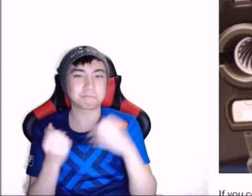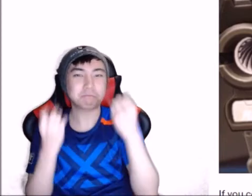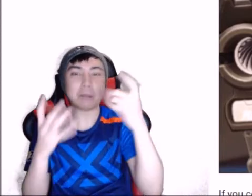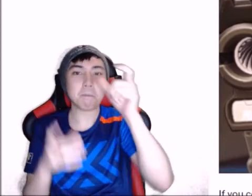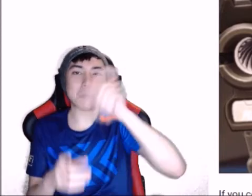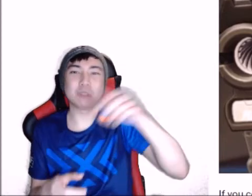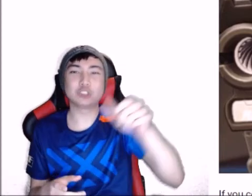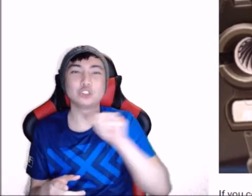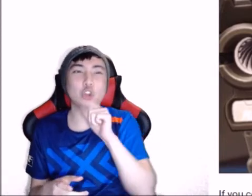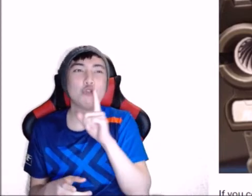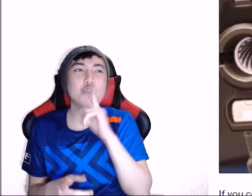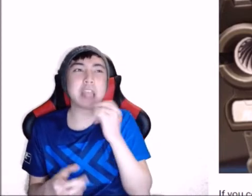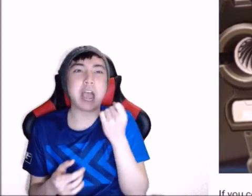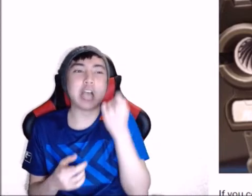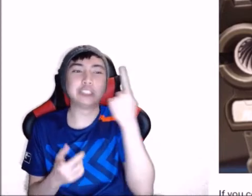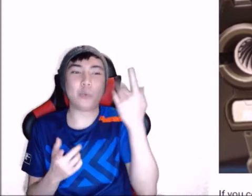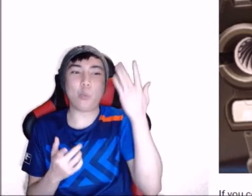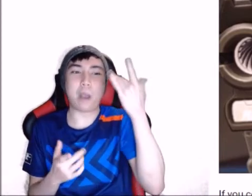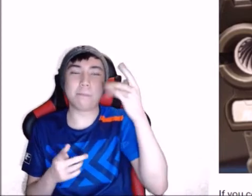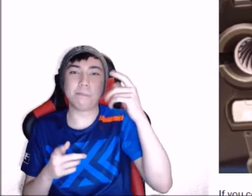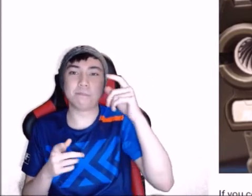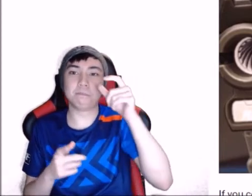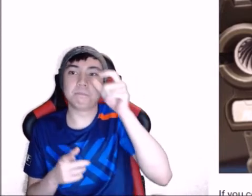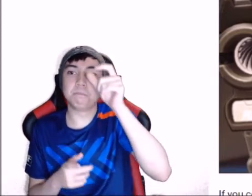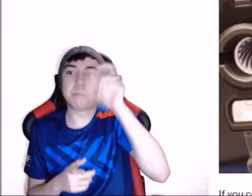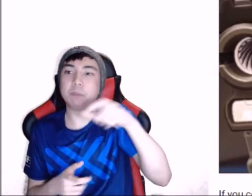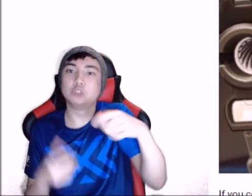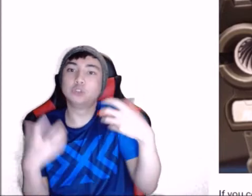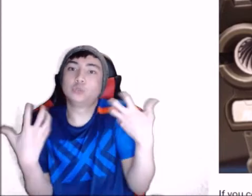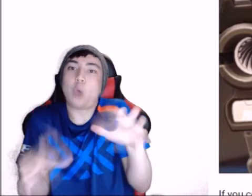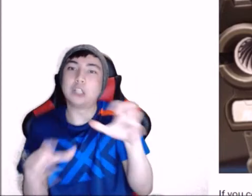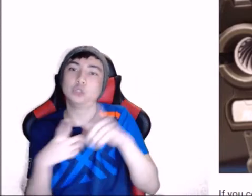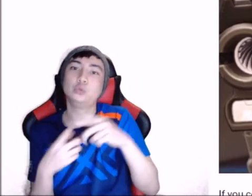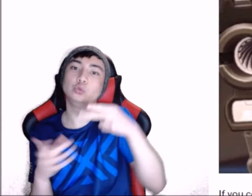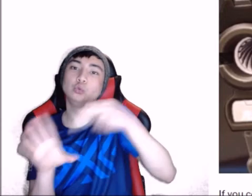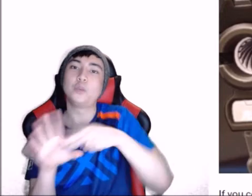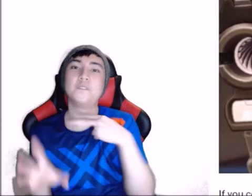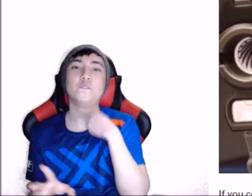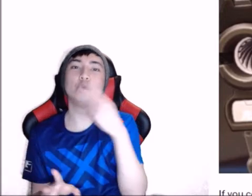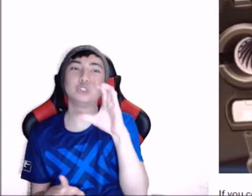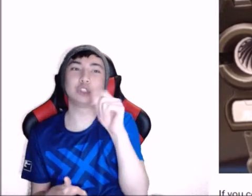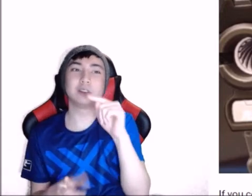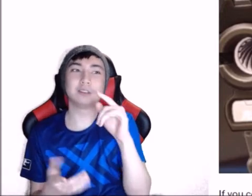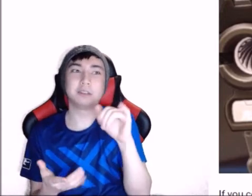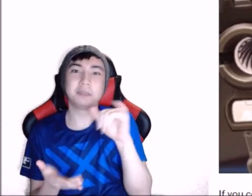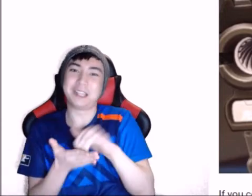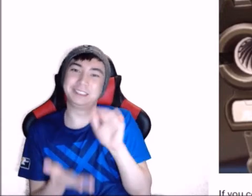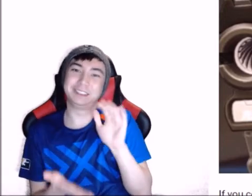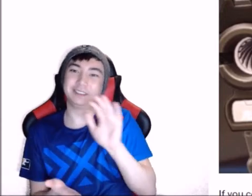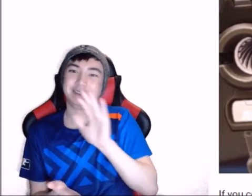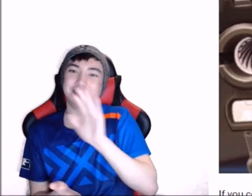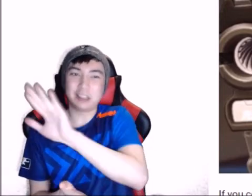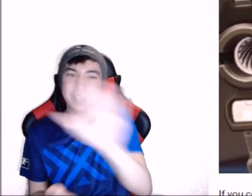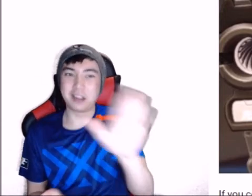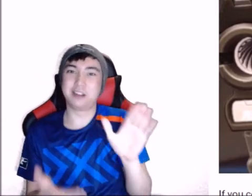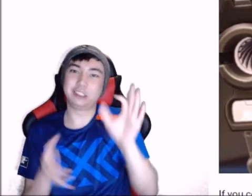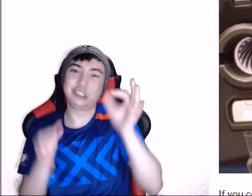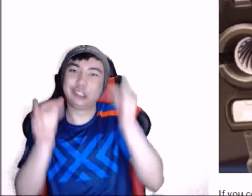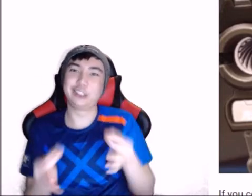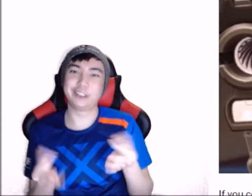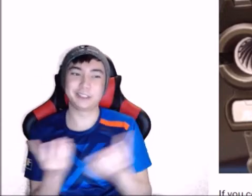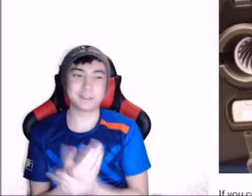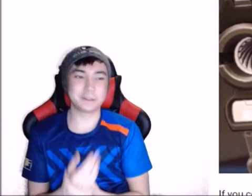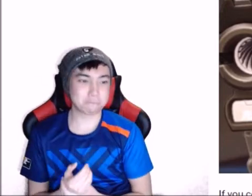They don’t really understand when people don’t want to use voice chat